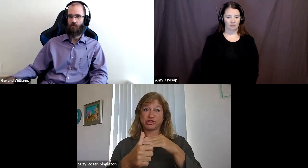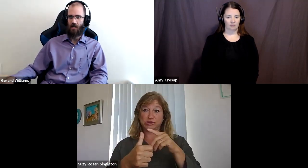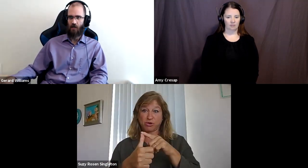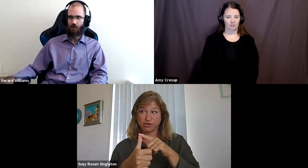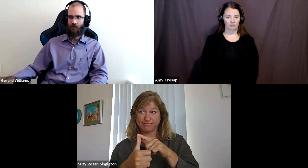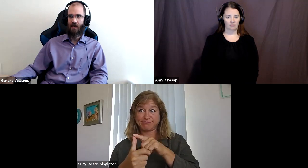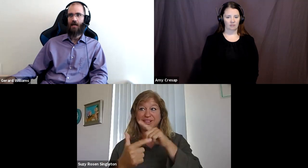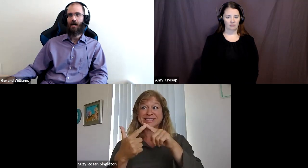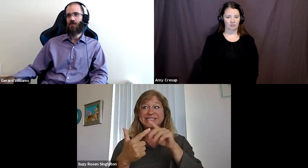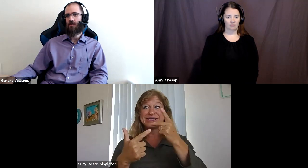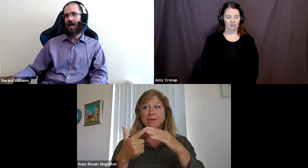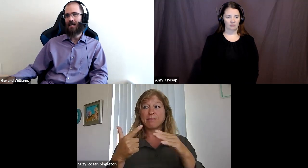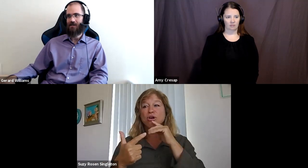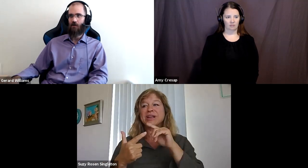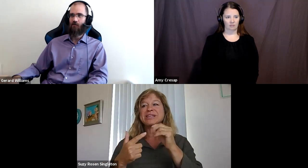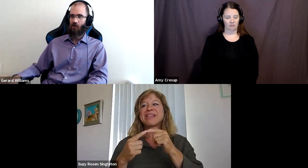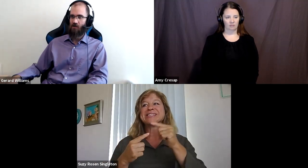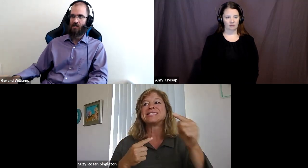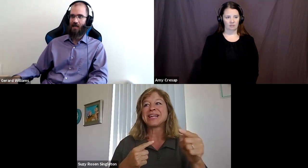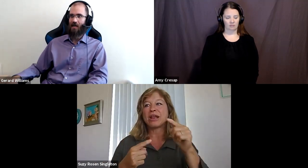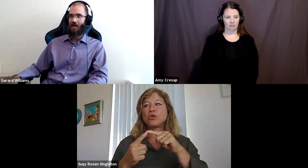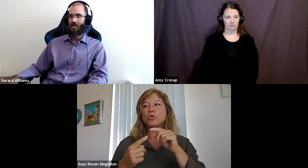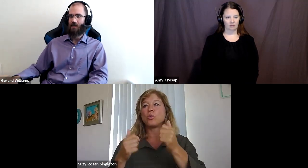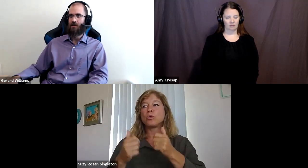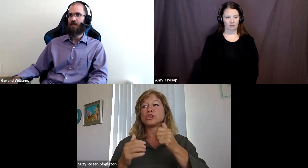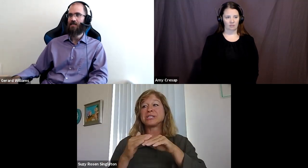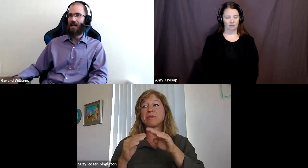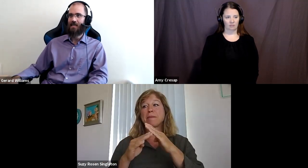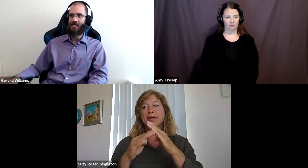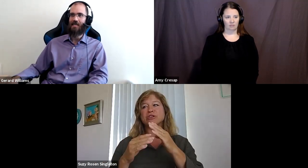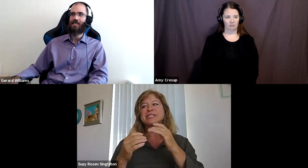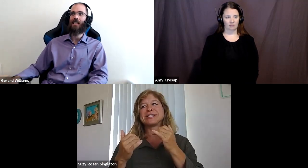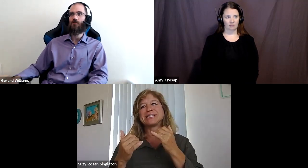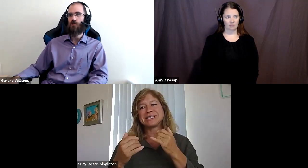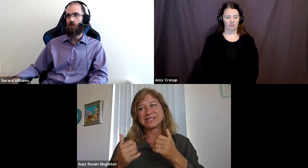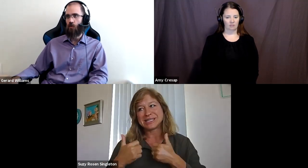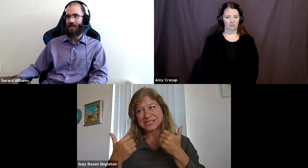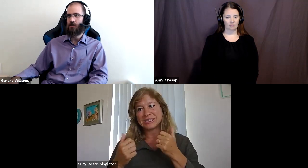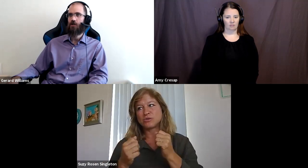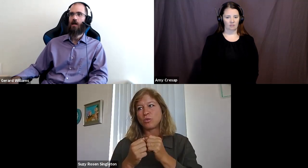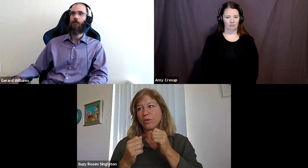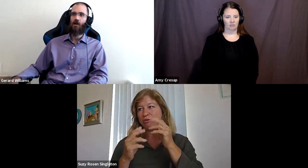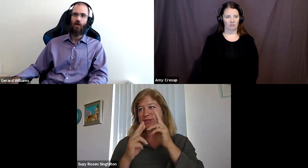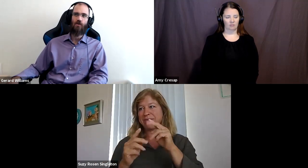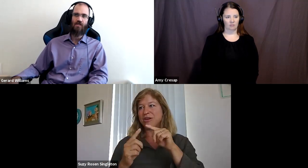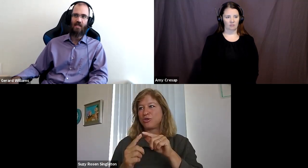impaired so that is our first aspect. Second is the extent to which barriers still